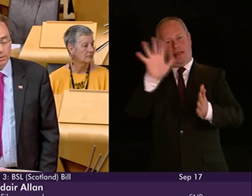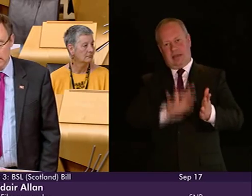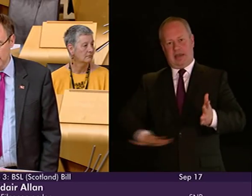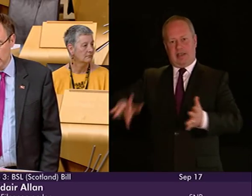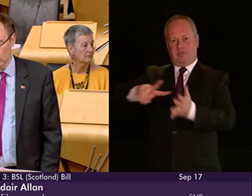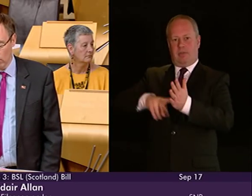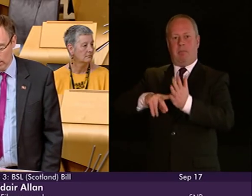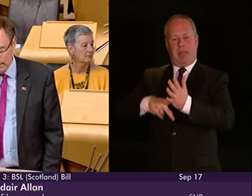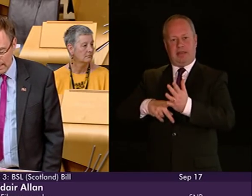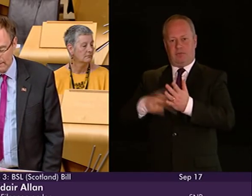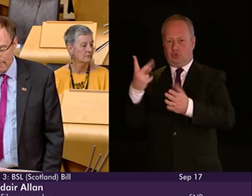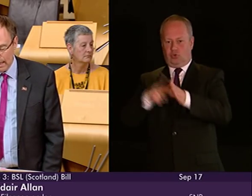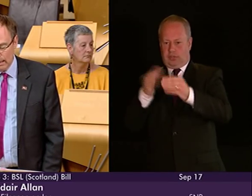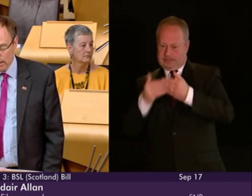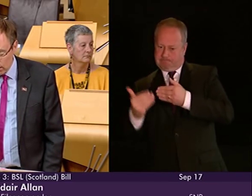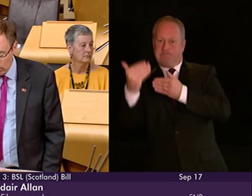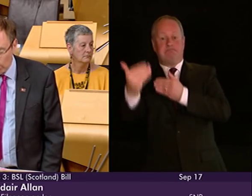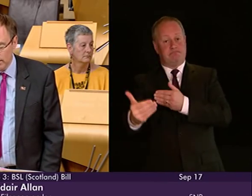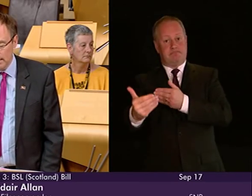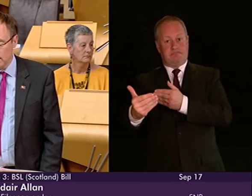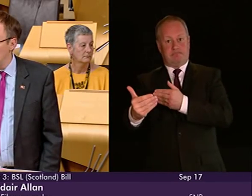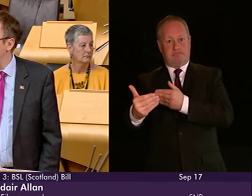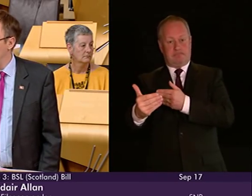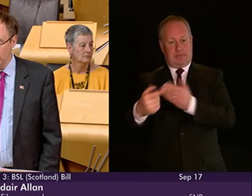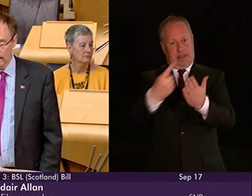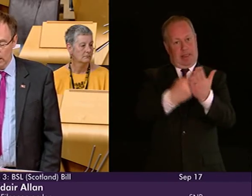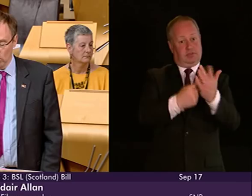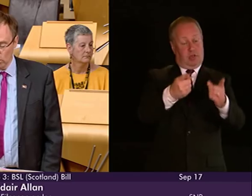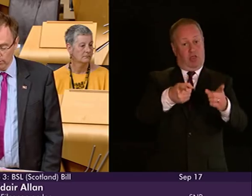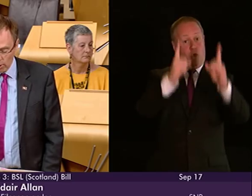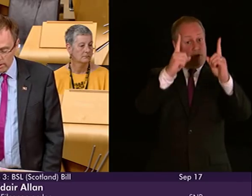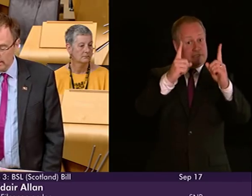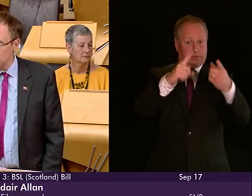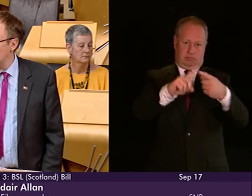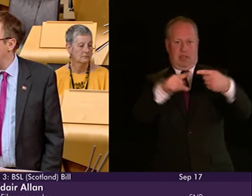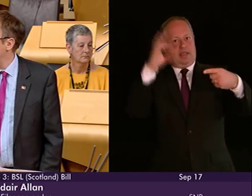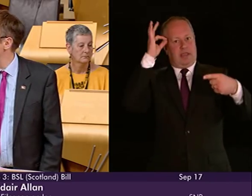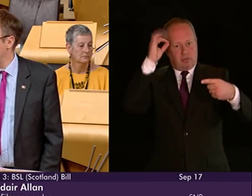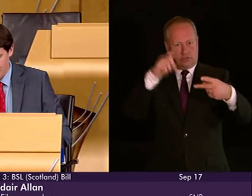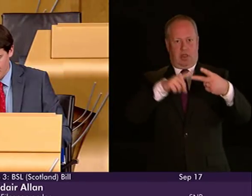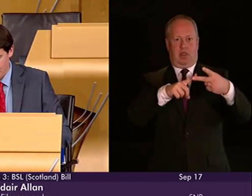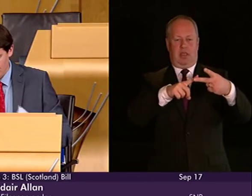act receiving royal assent. Listed authorities, including local authorities and regional national